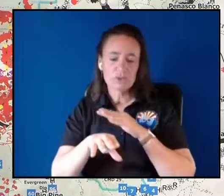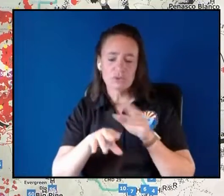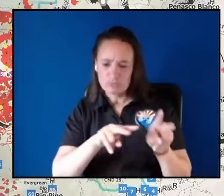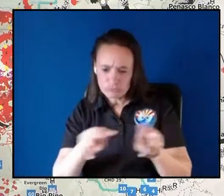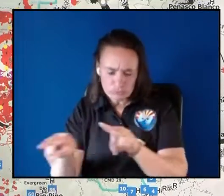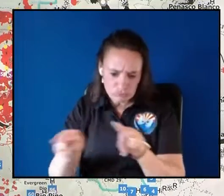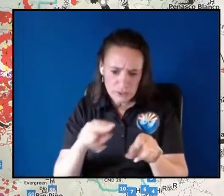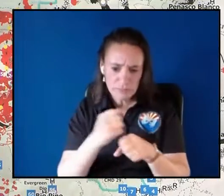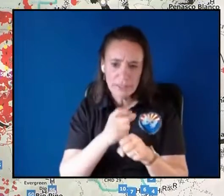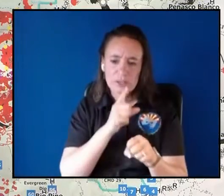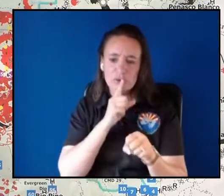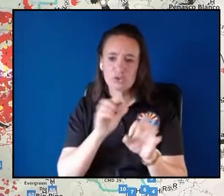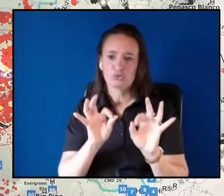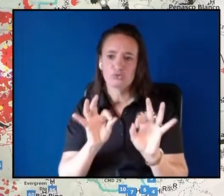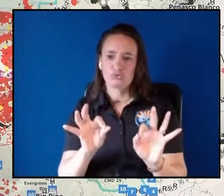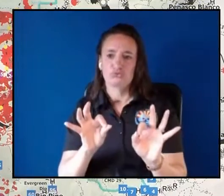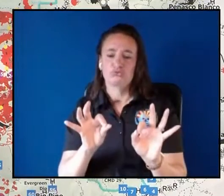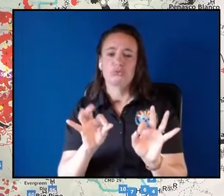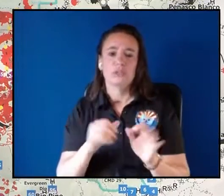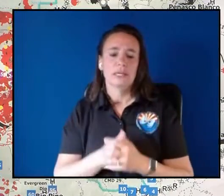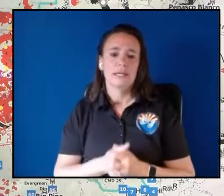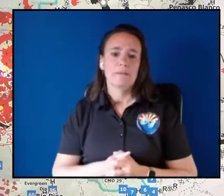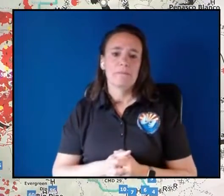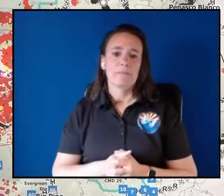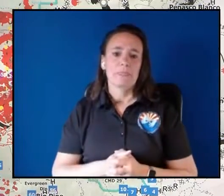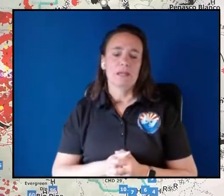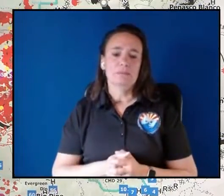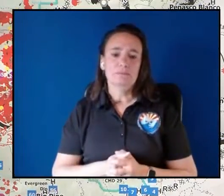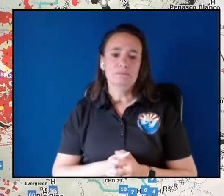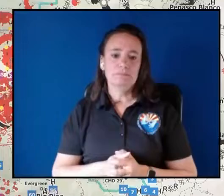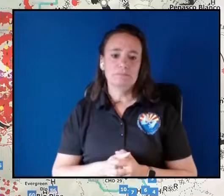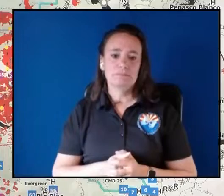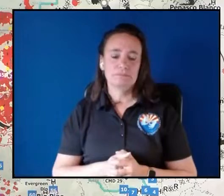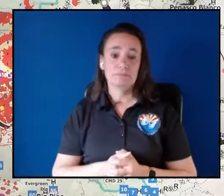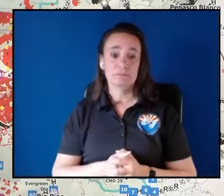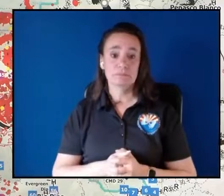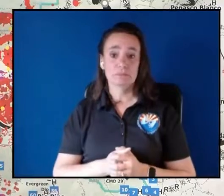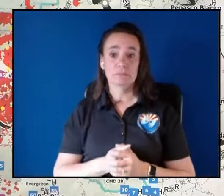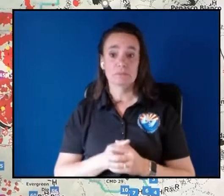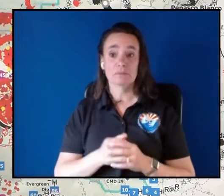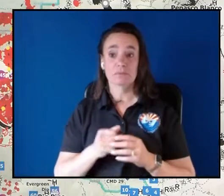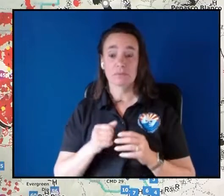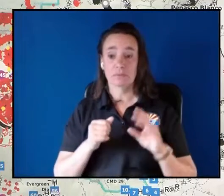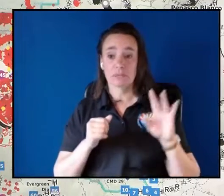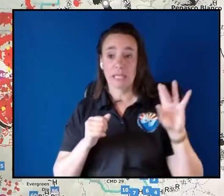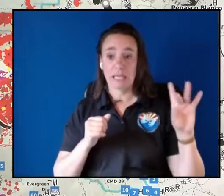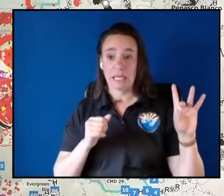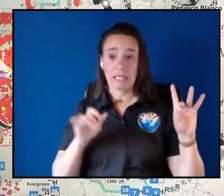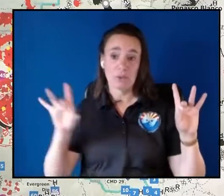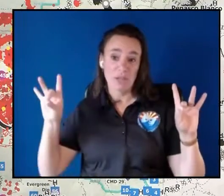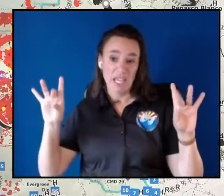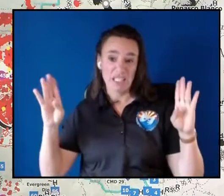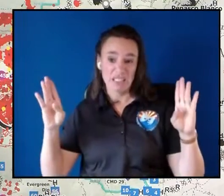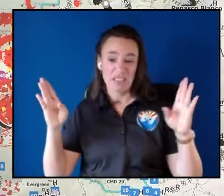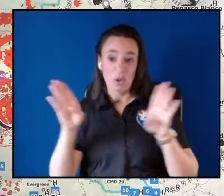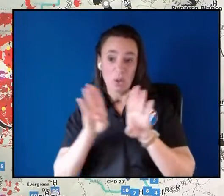something that's okay. Additionaly, outside of those hours, 911 and the local sherrif's department folks will